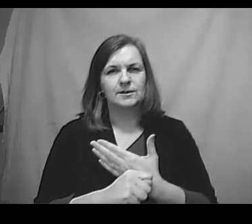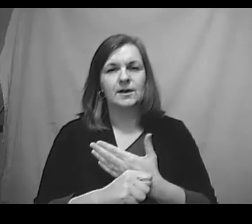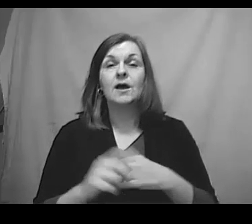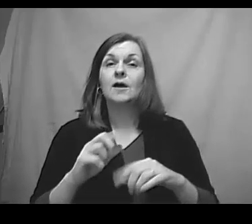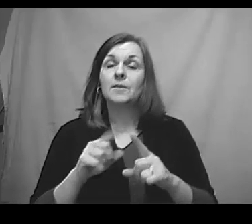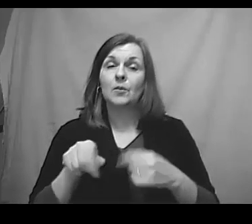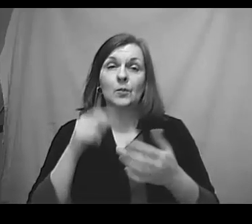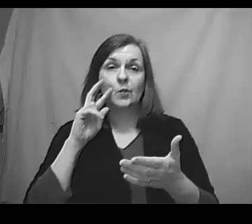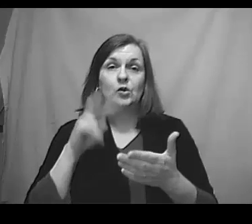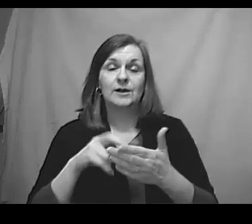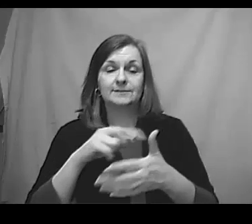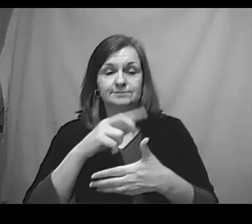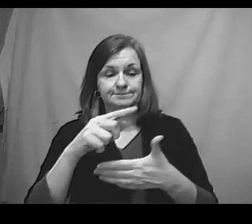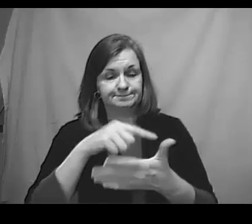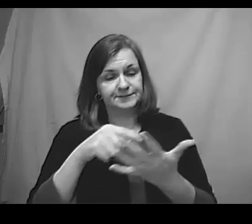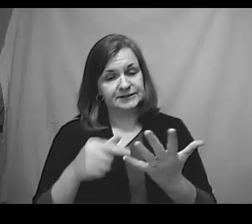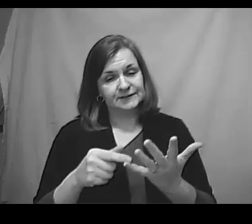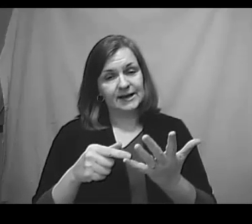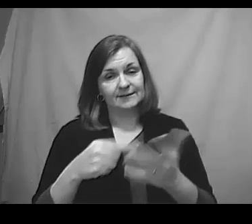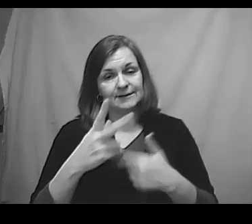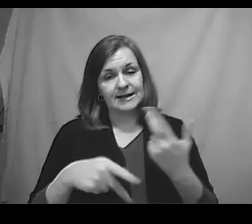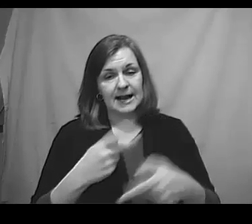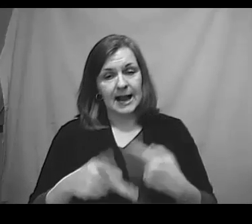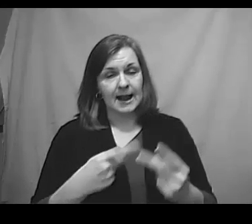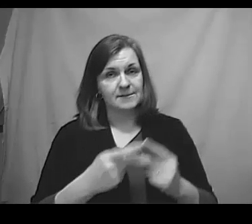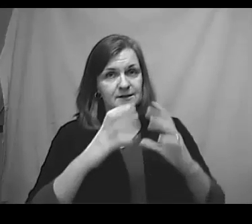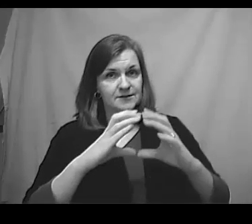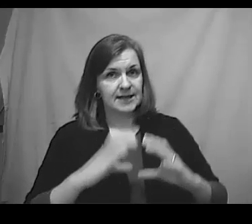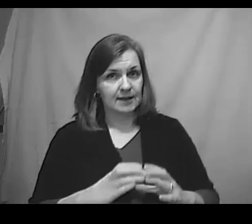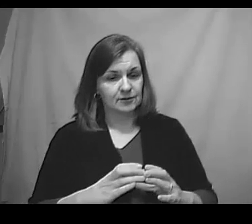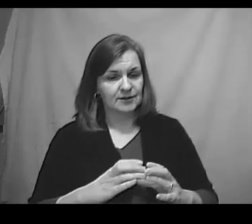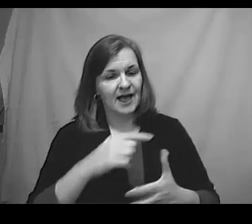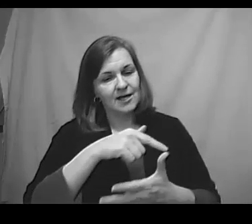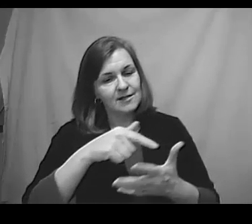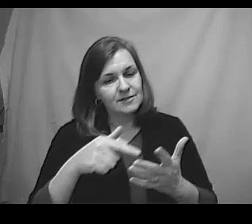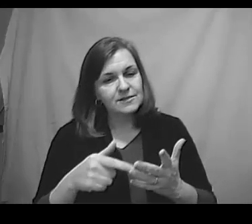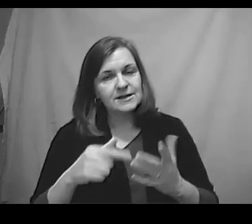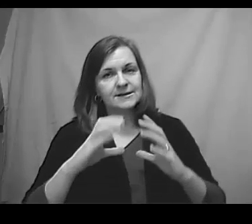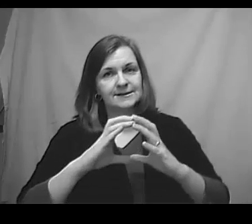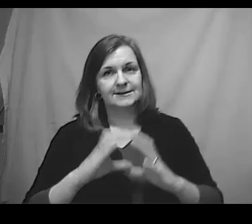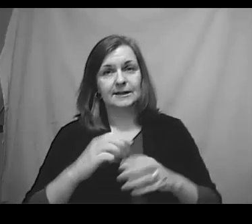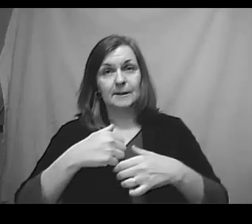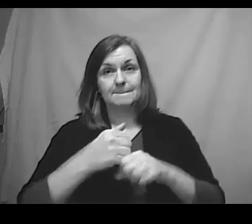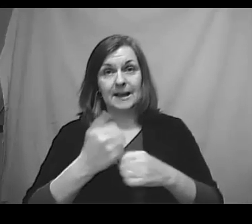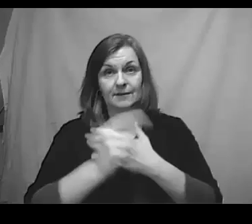but when we look at plants cell types we have to think the cells will make up the tissues right??